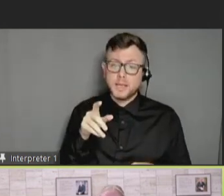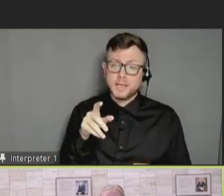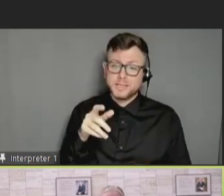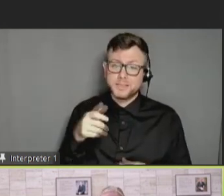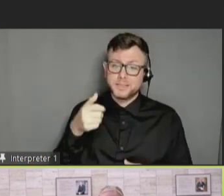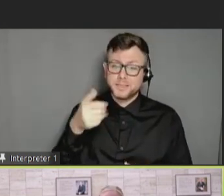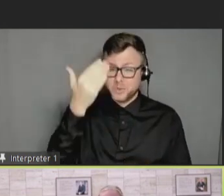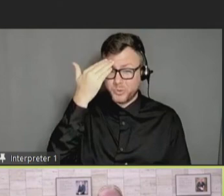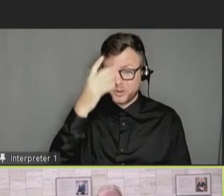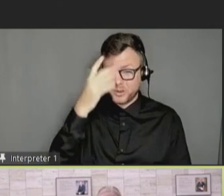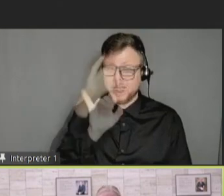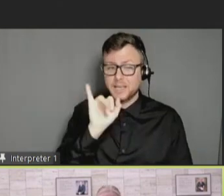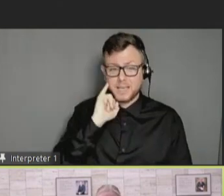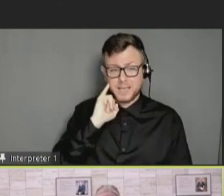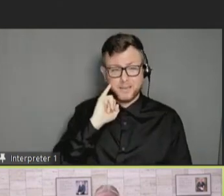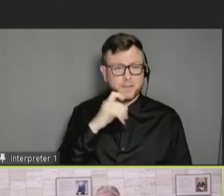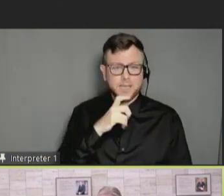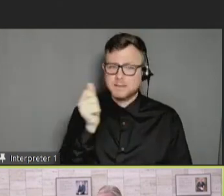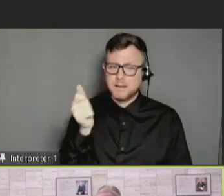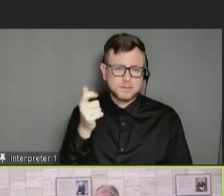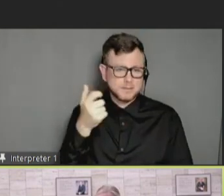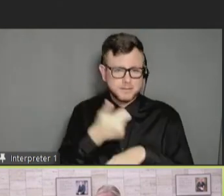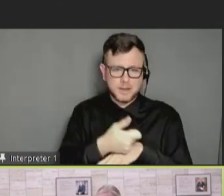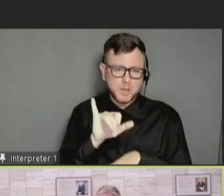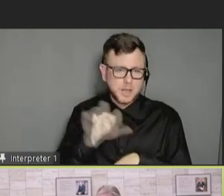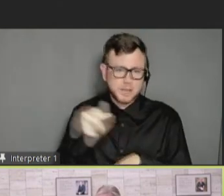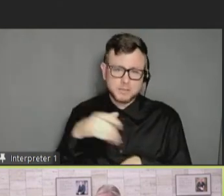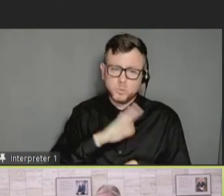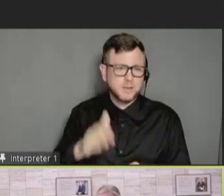never makes it to the IIS, we won't ever know because it relies on our partners out there.